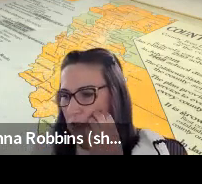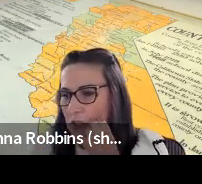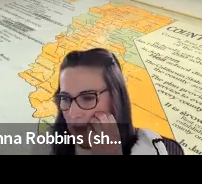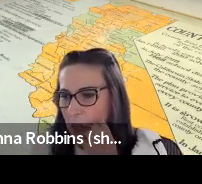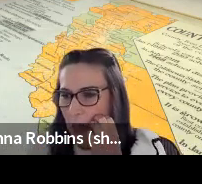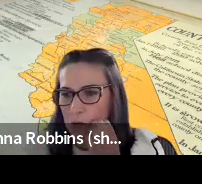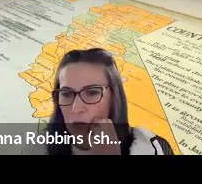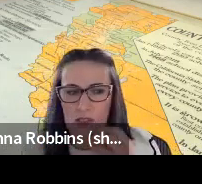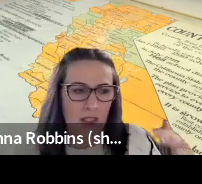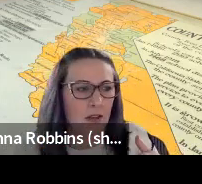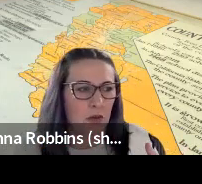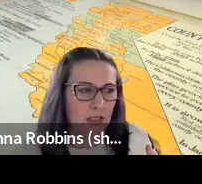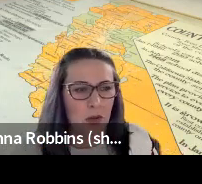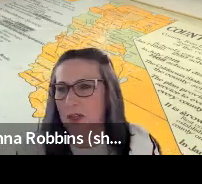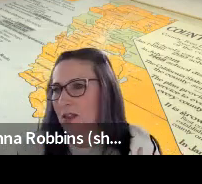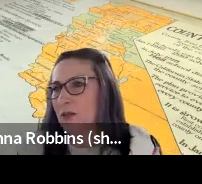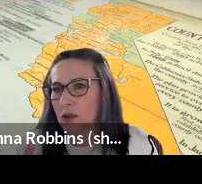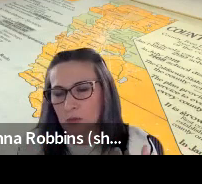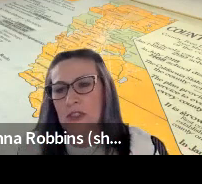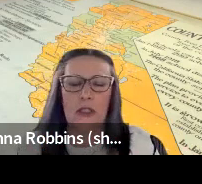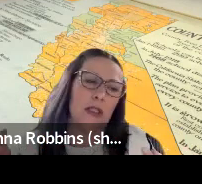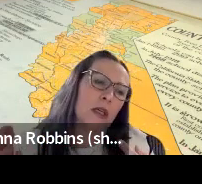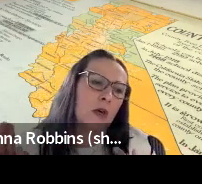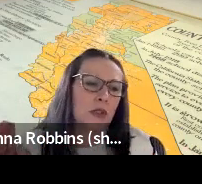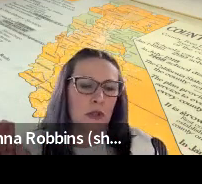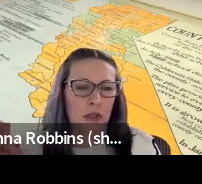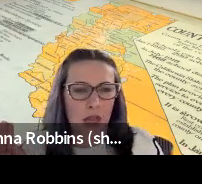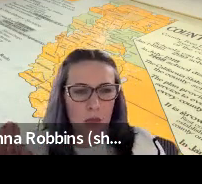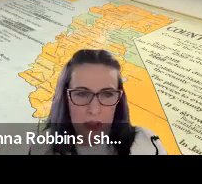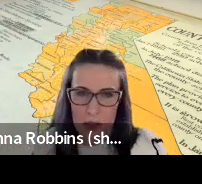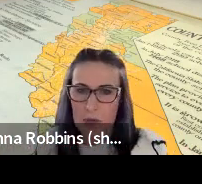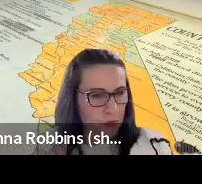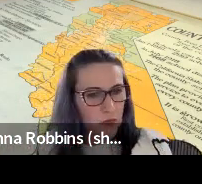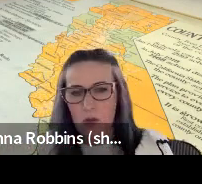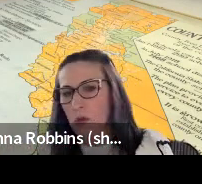addressing the gaps we see what's happening and with homelessness we see what's happening